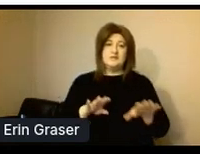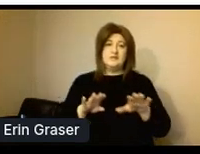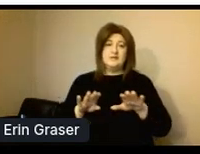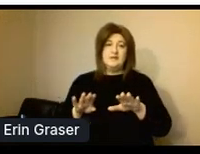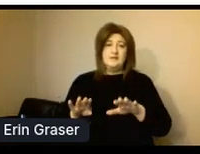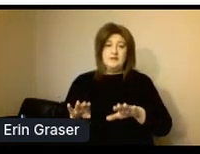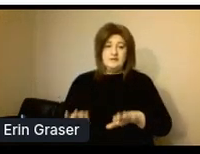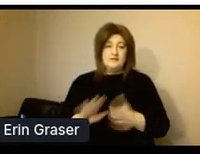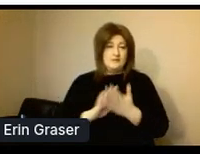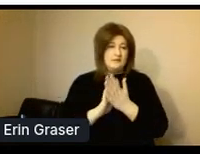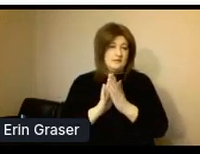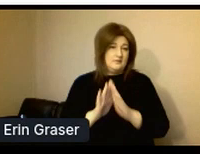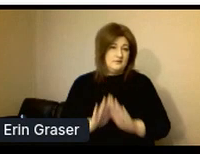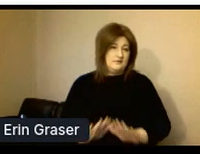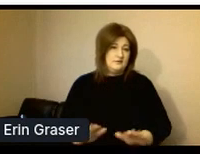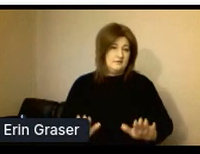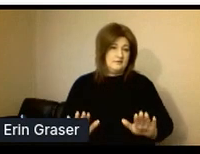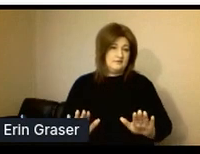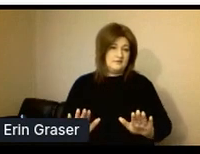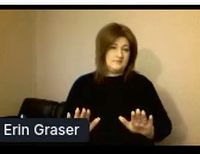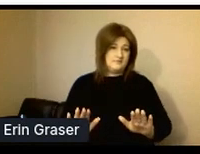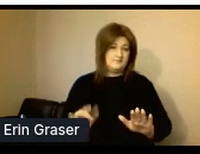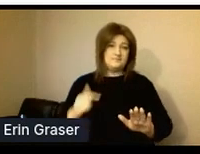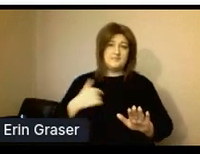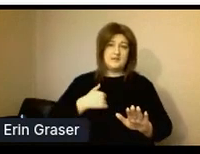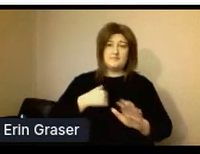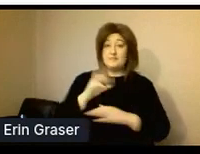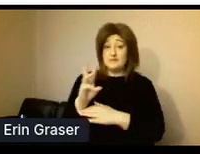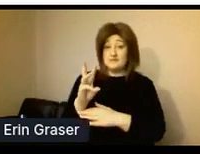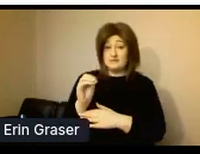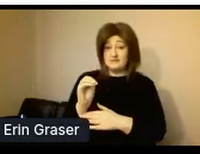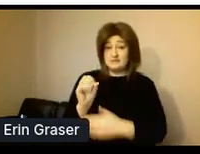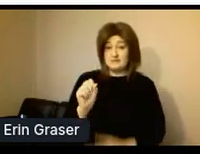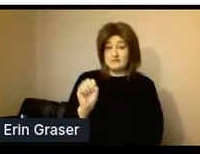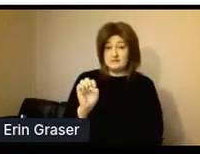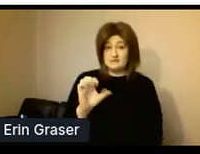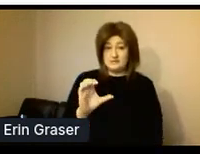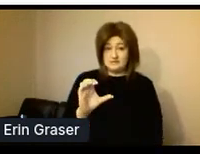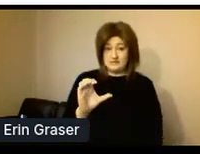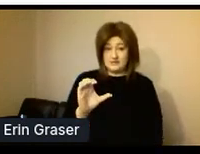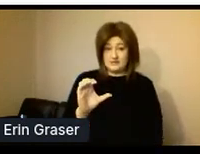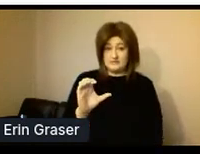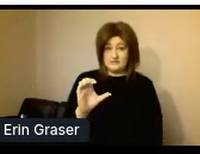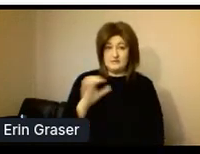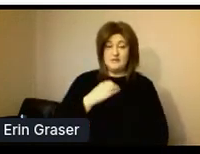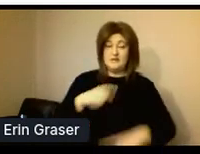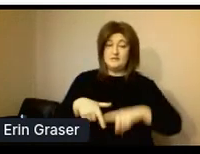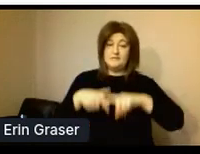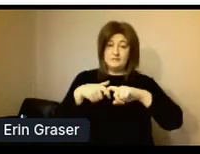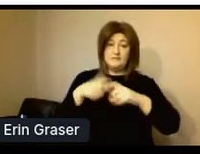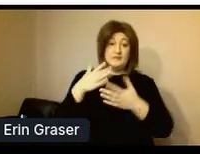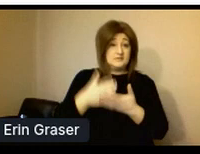I'm going to take 60 seconds. And I'm going to stop for a second and just be quiet.